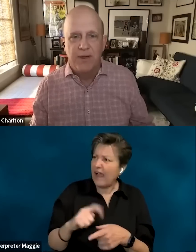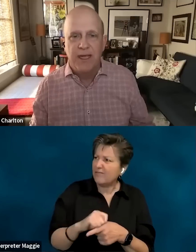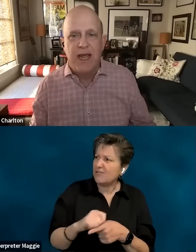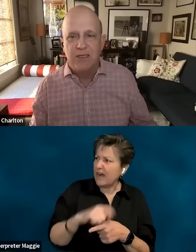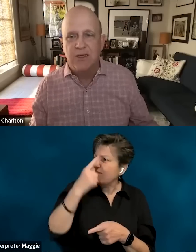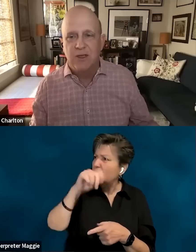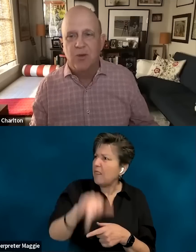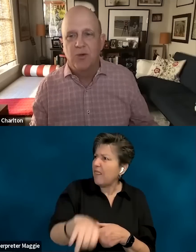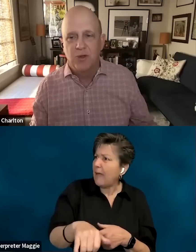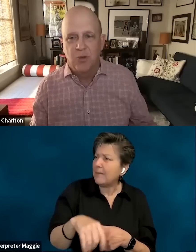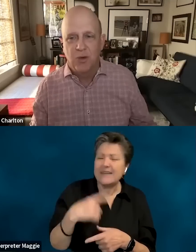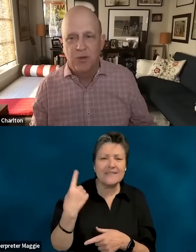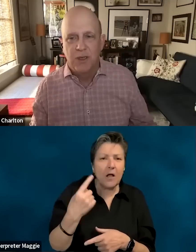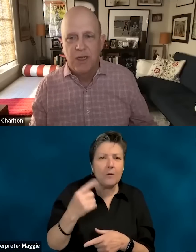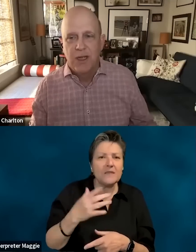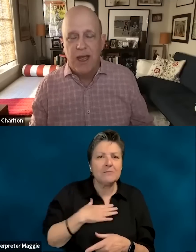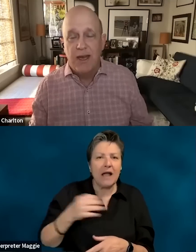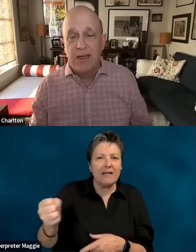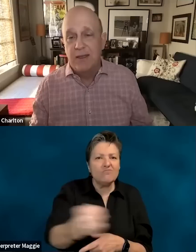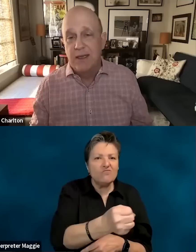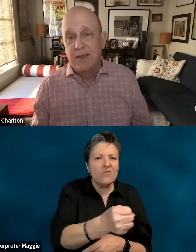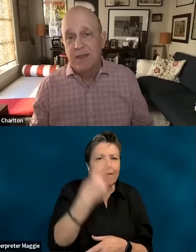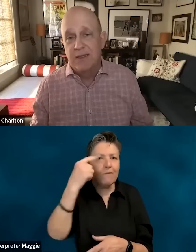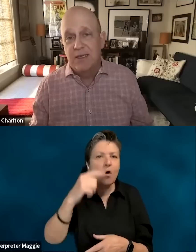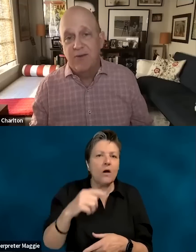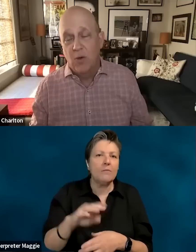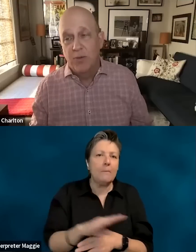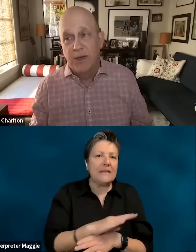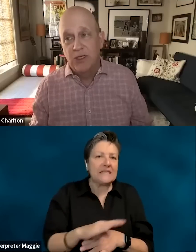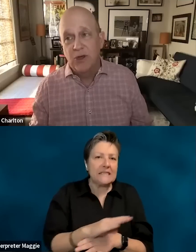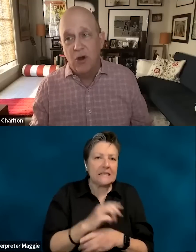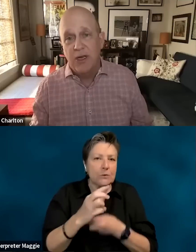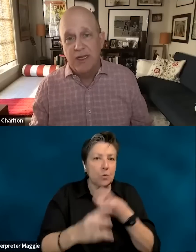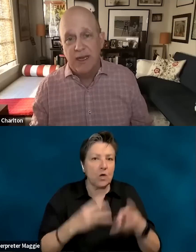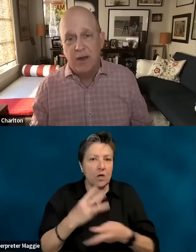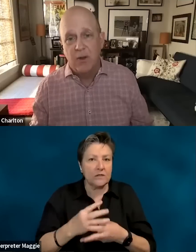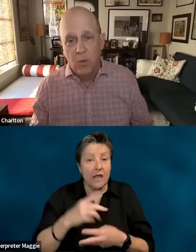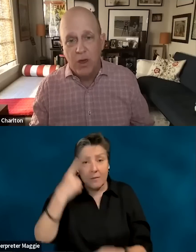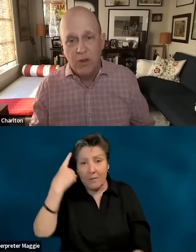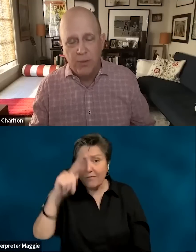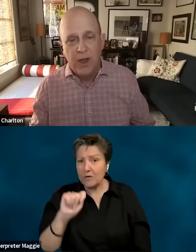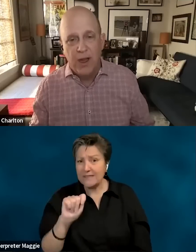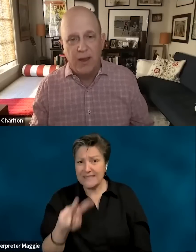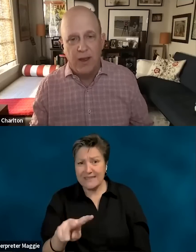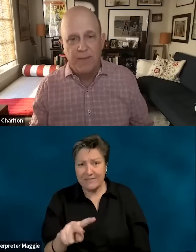of what I've been casting in the commercial world and in the TV world. But it's hard to get down to what you play.